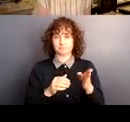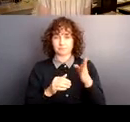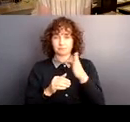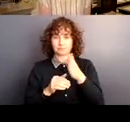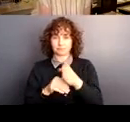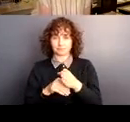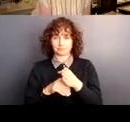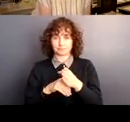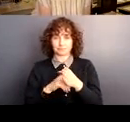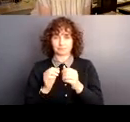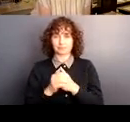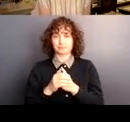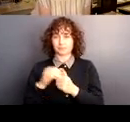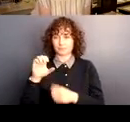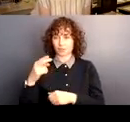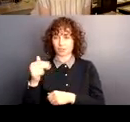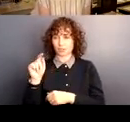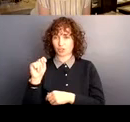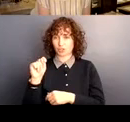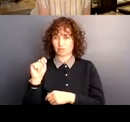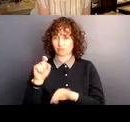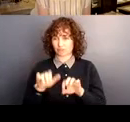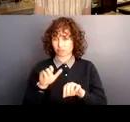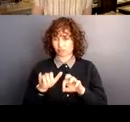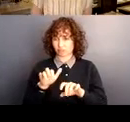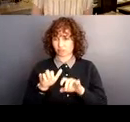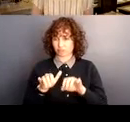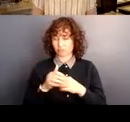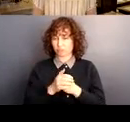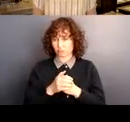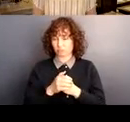The chat room feature which is being engaged with